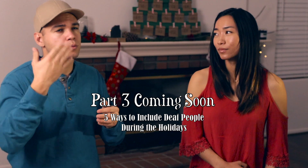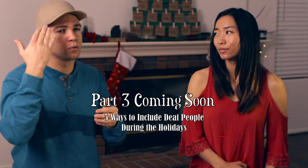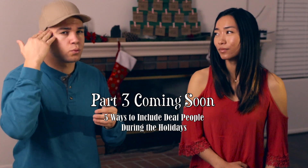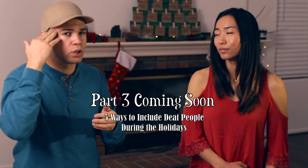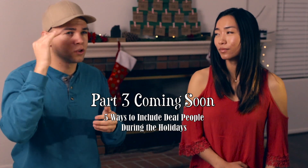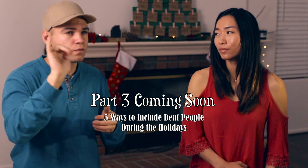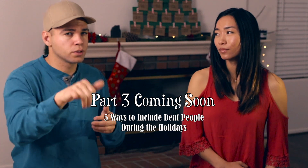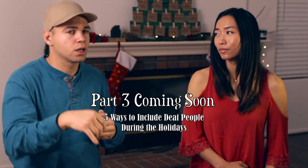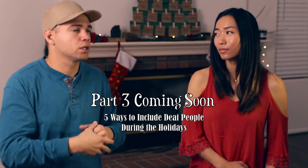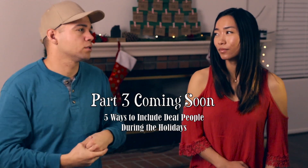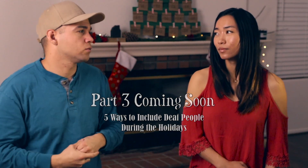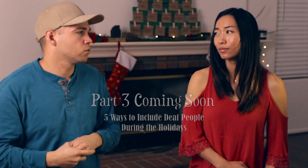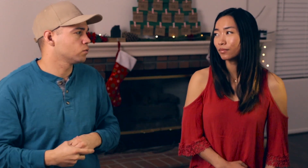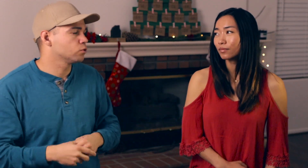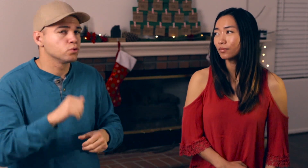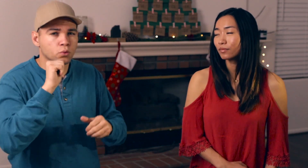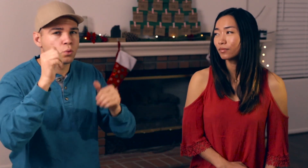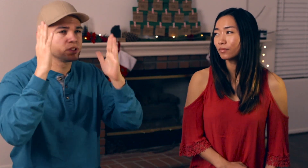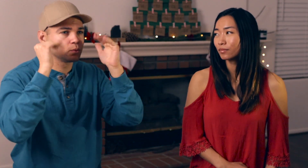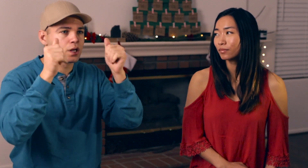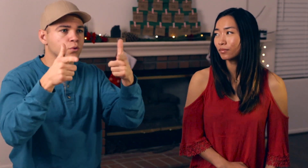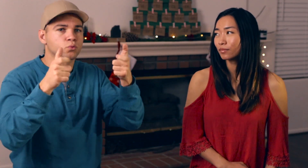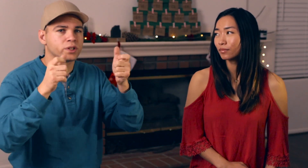So just be aware of that. Don't expect a quick answer